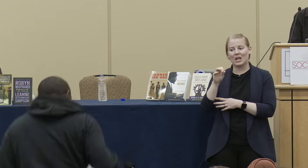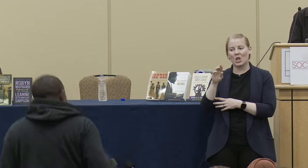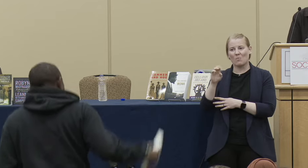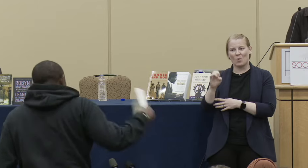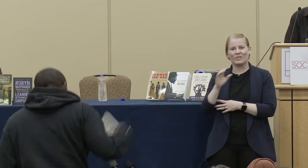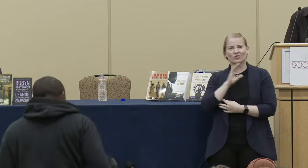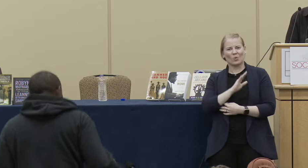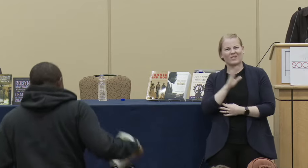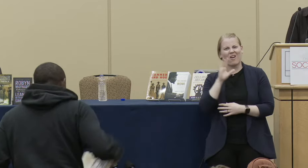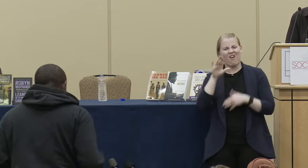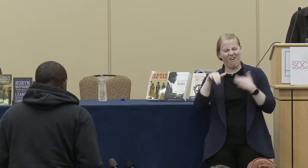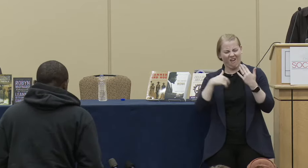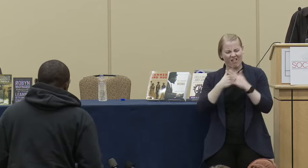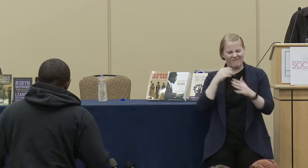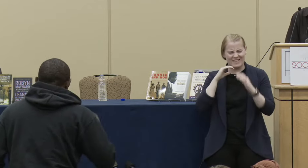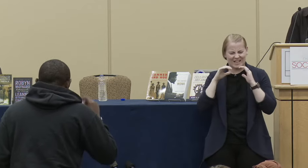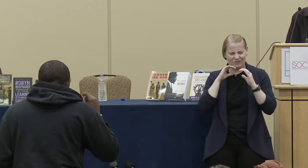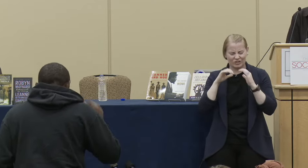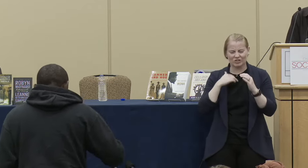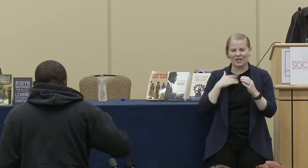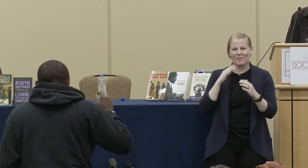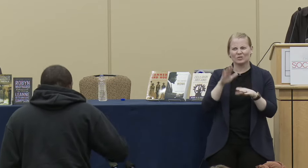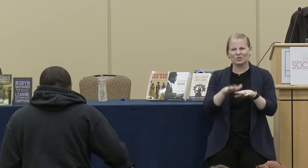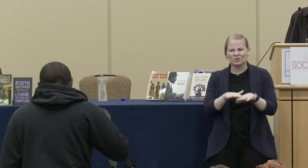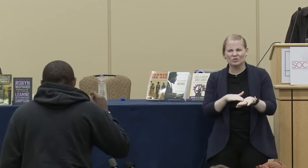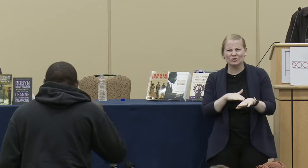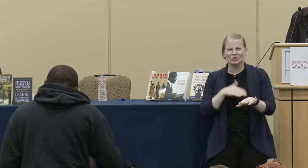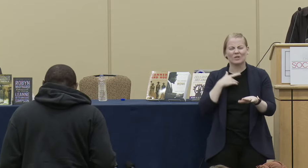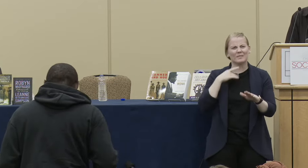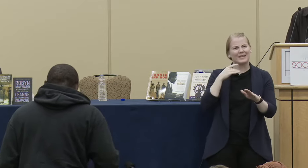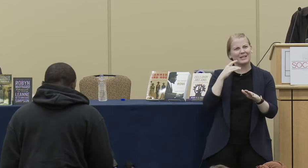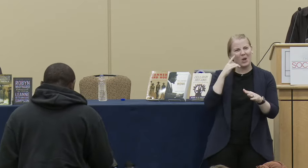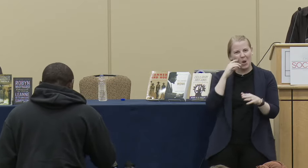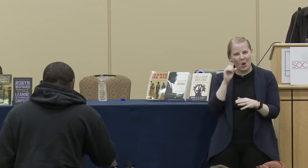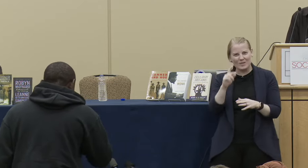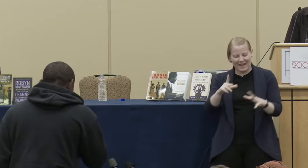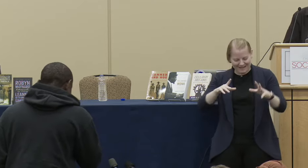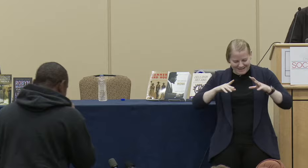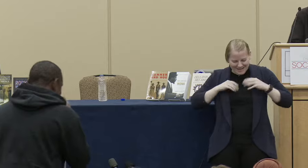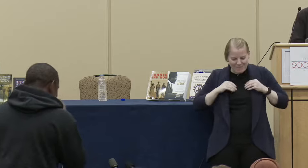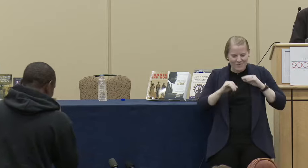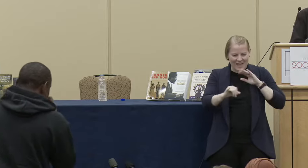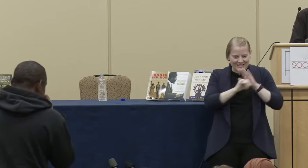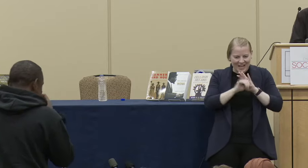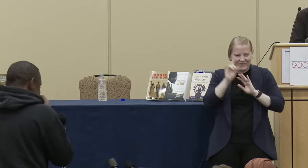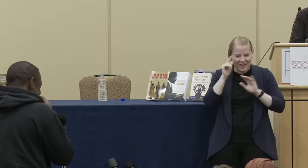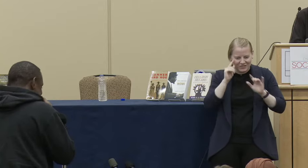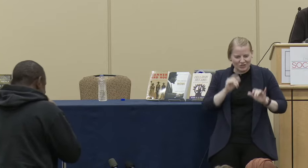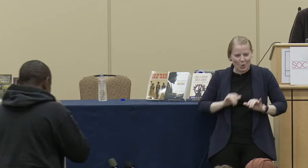course, Ruth Gilmore and yours, I think slowly leaning to be